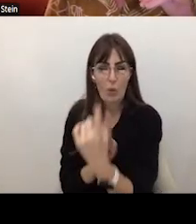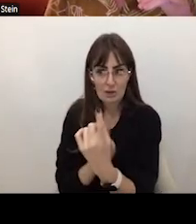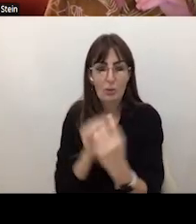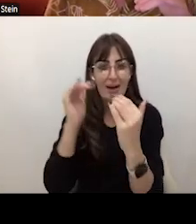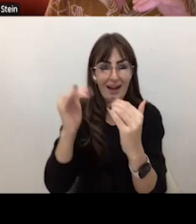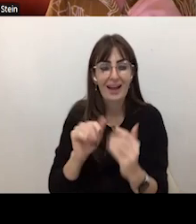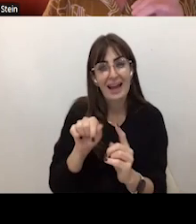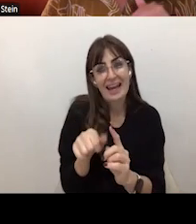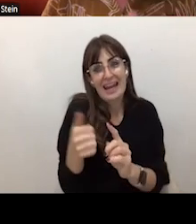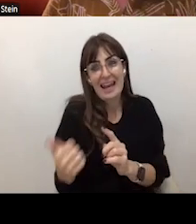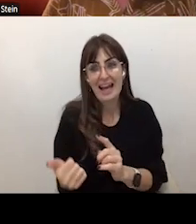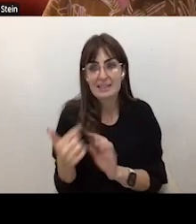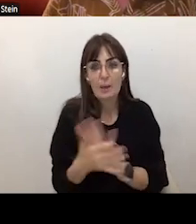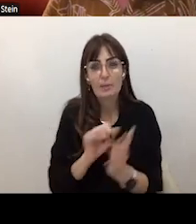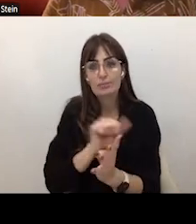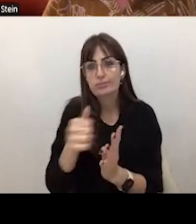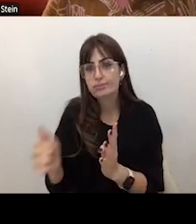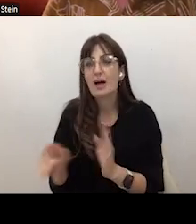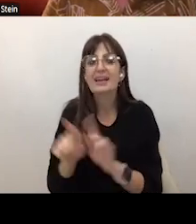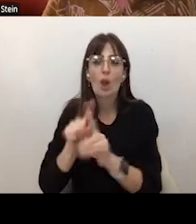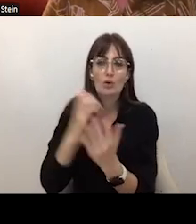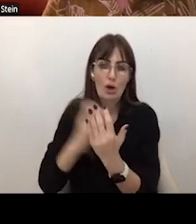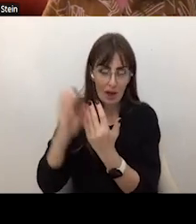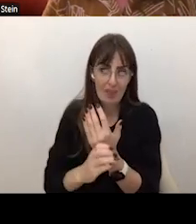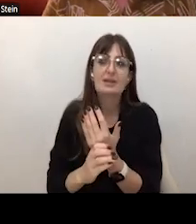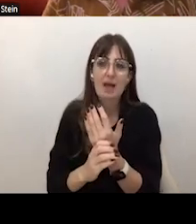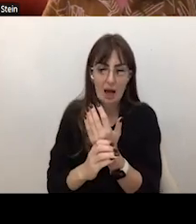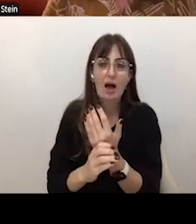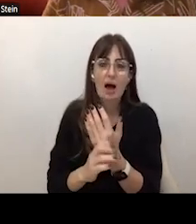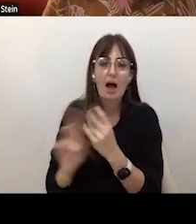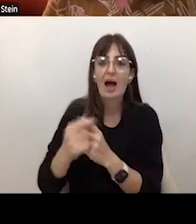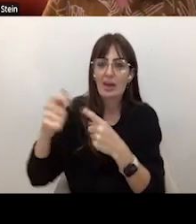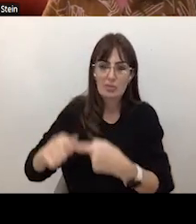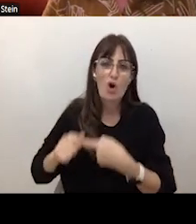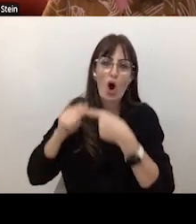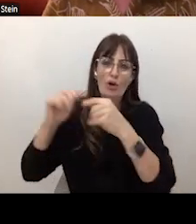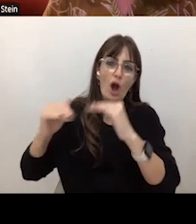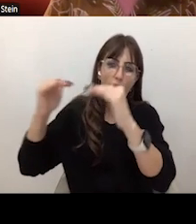and the due date which is also a calendar, and then priority. High, low, or medium. I